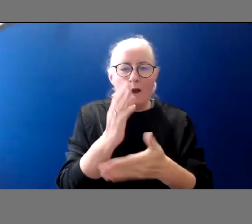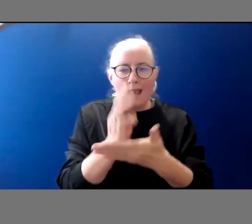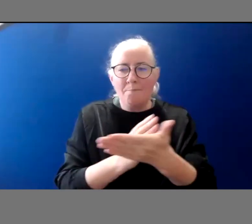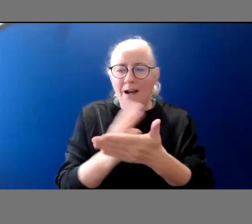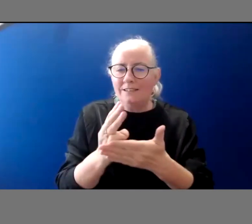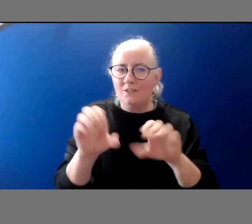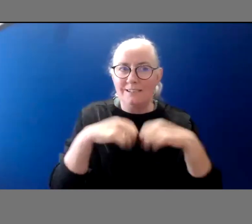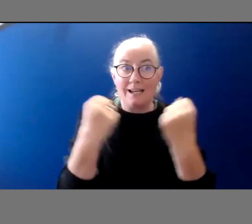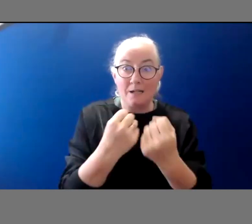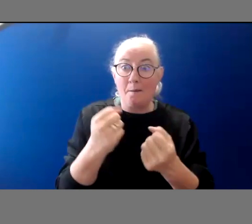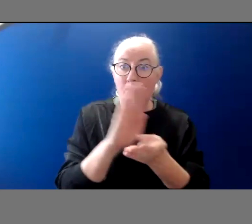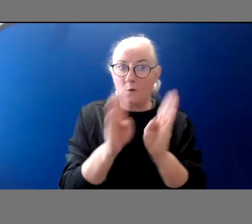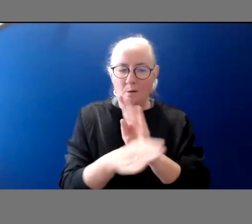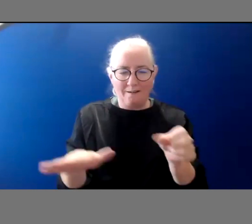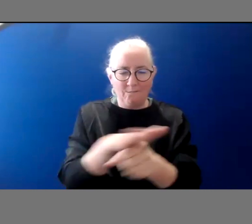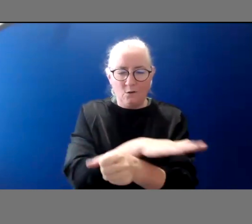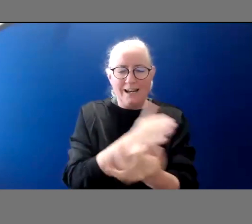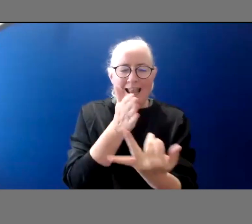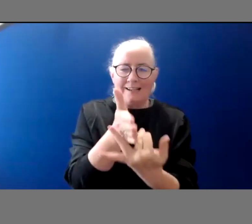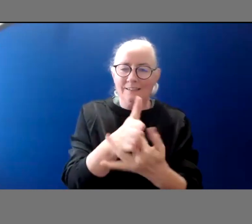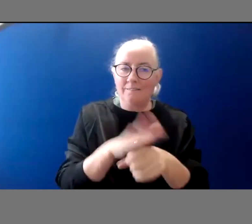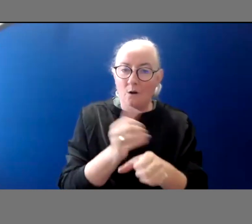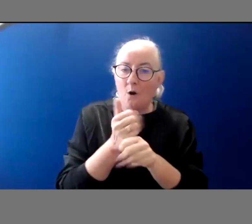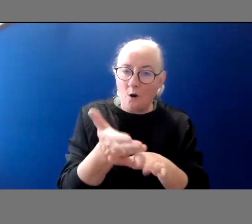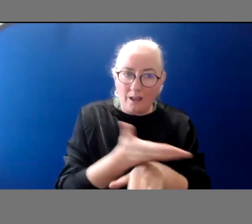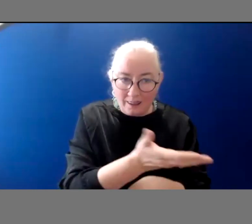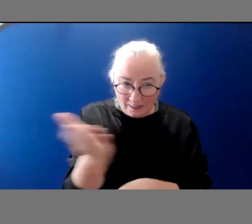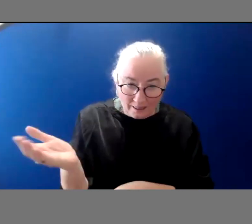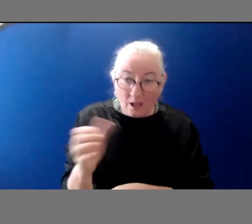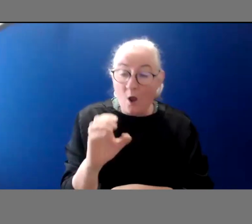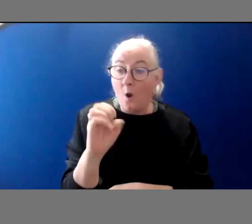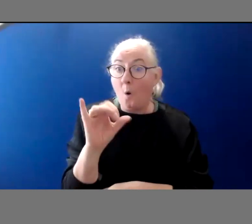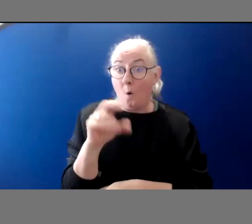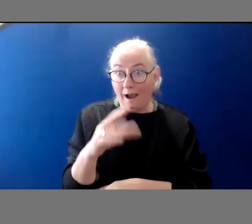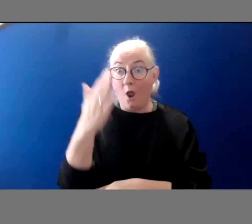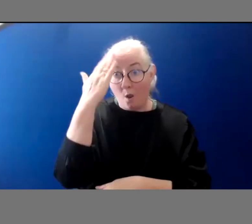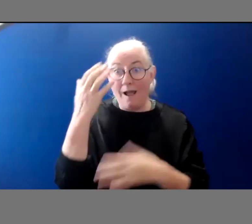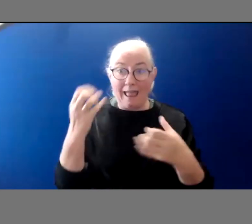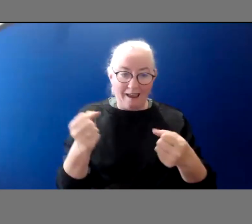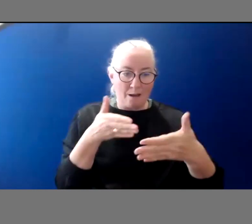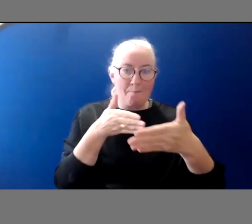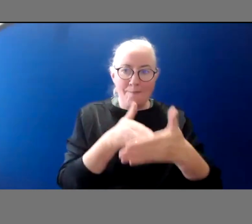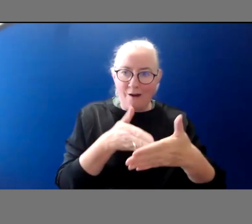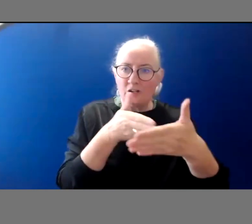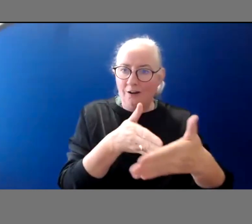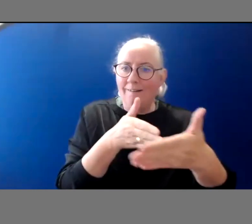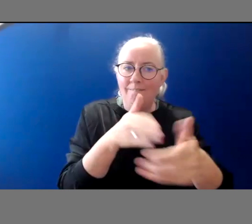fully accessible for everyone Eoin recognizes the barriers faced by people with disabilities and